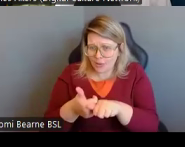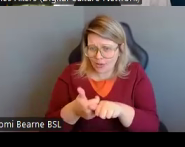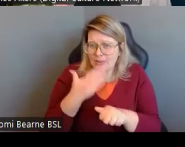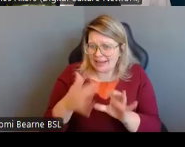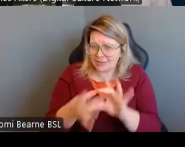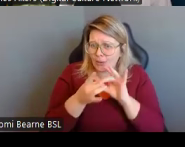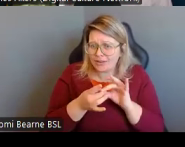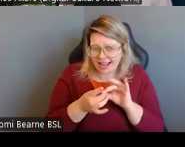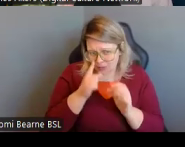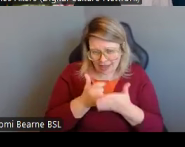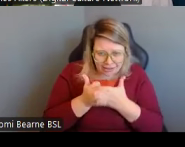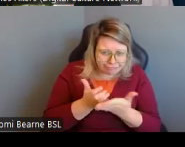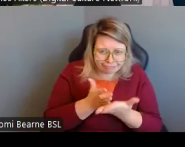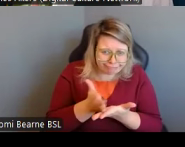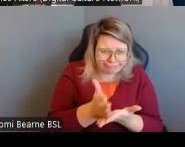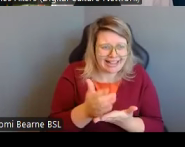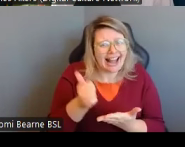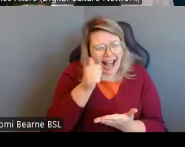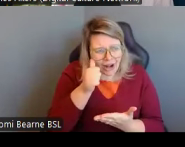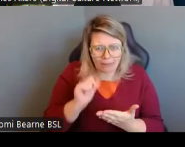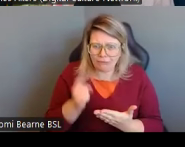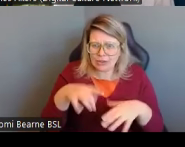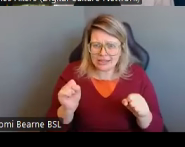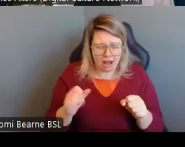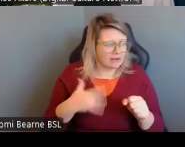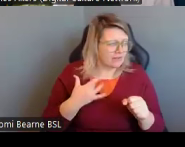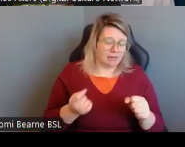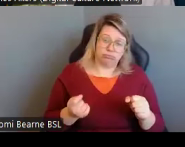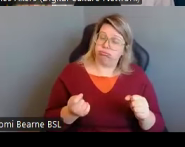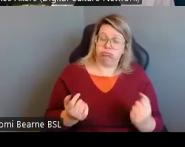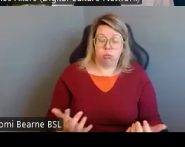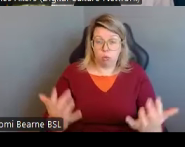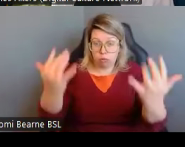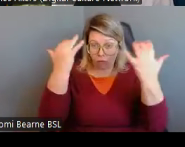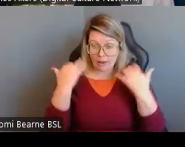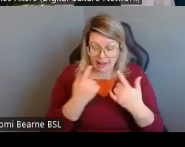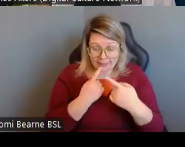We can help you through this. I know it's quite overwhelming, the amount of data that you might be having, the amount of systems that you have.